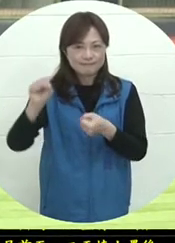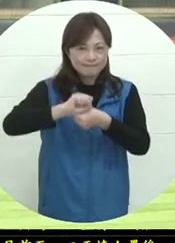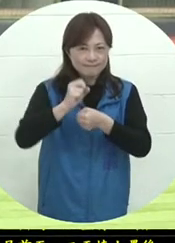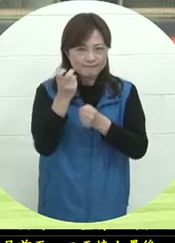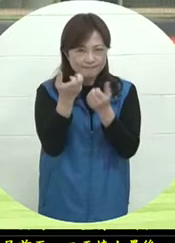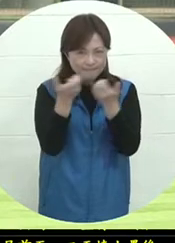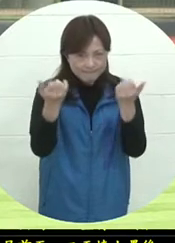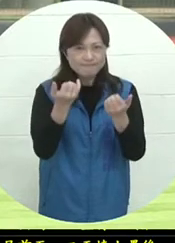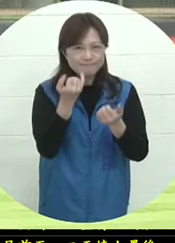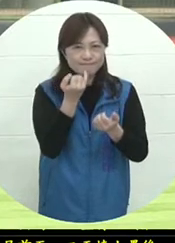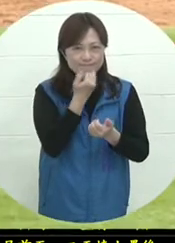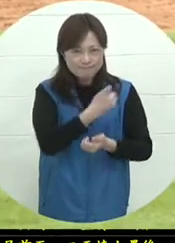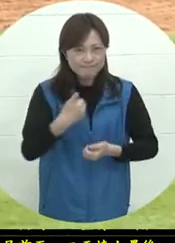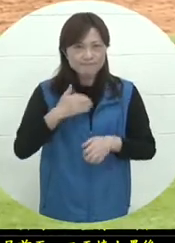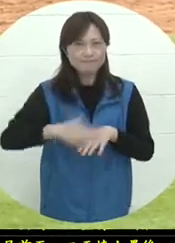Nakajima's strike was